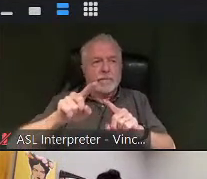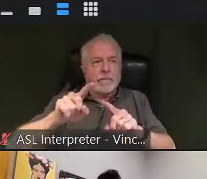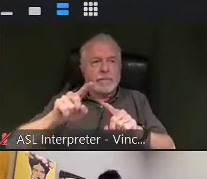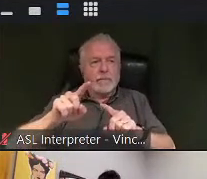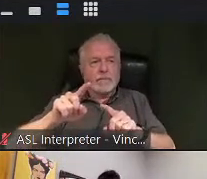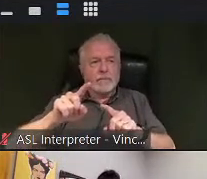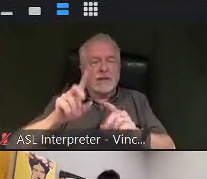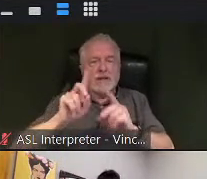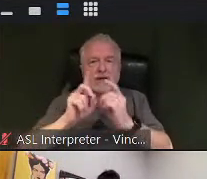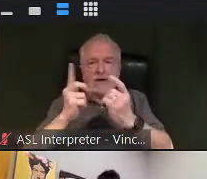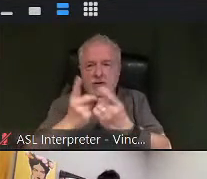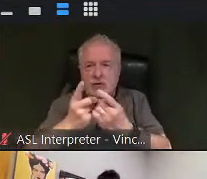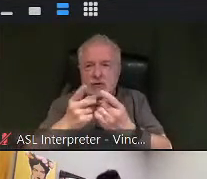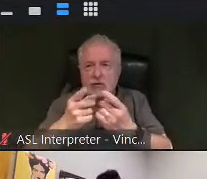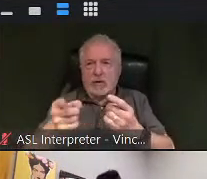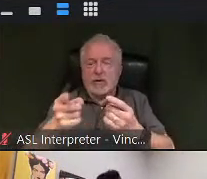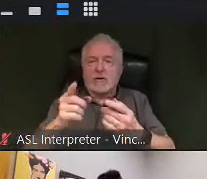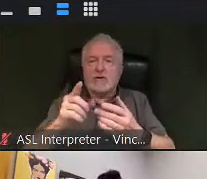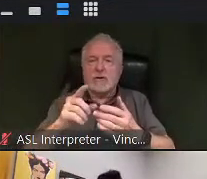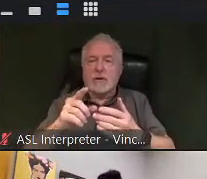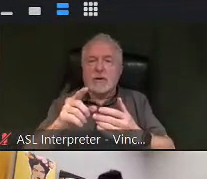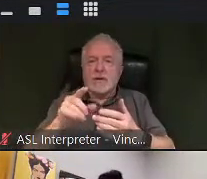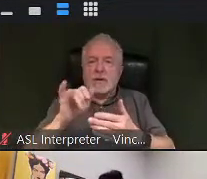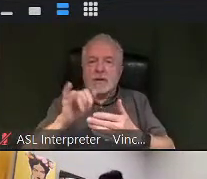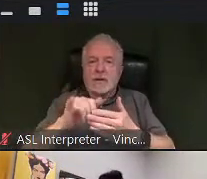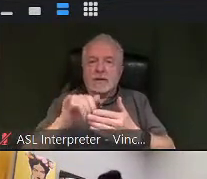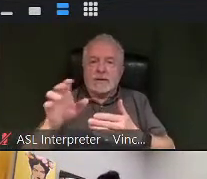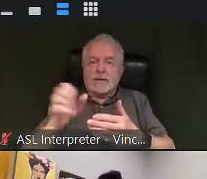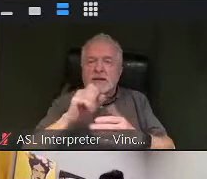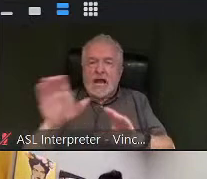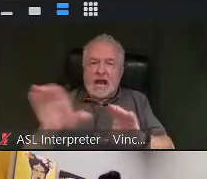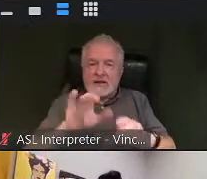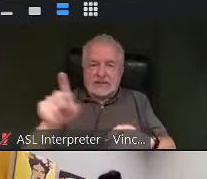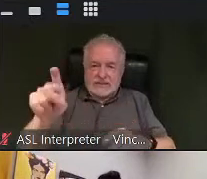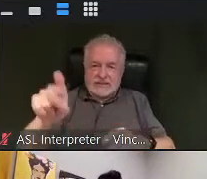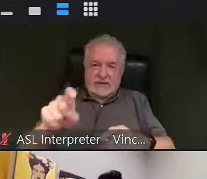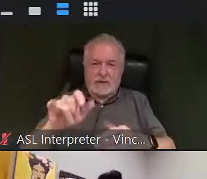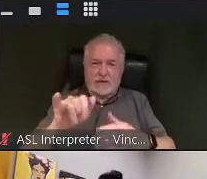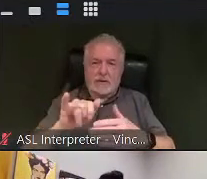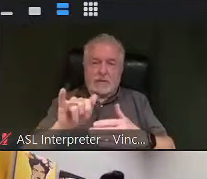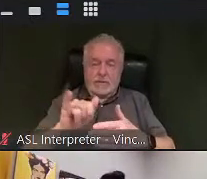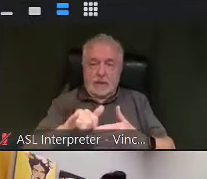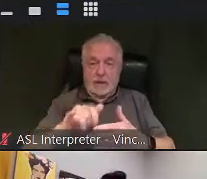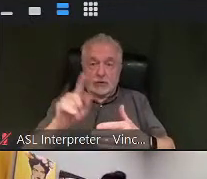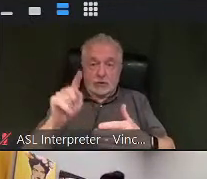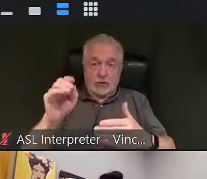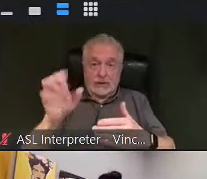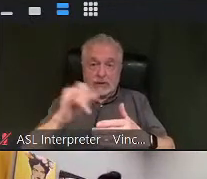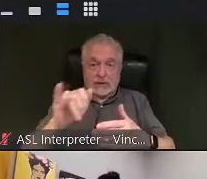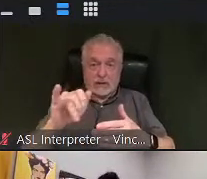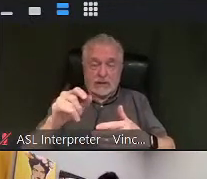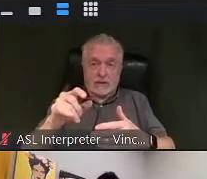districts, school districts could take the action necessary. Right. To think that you use the right protocols